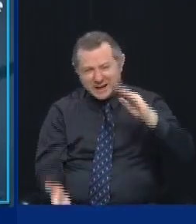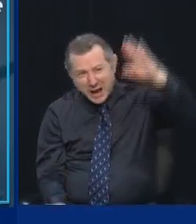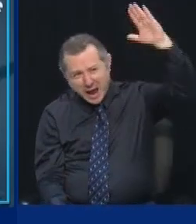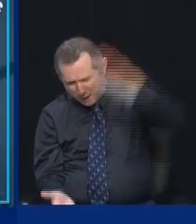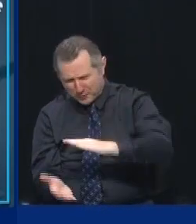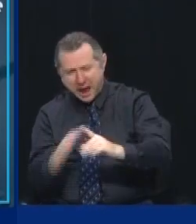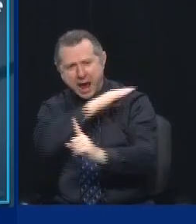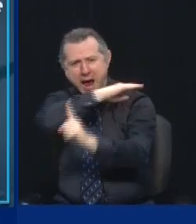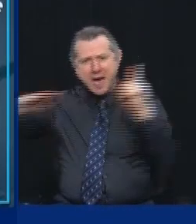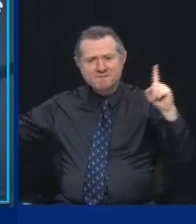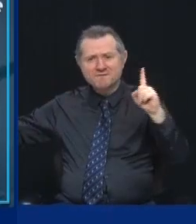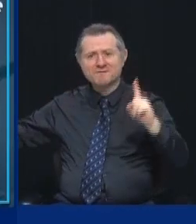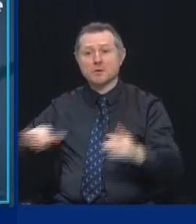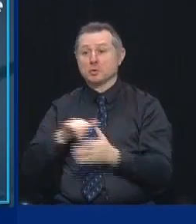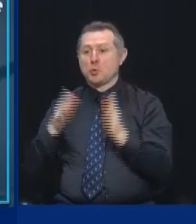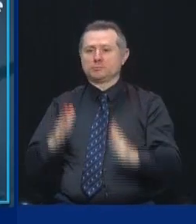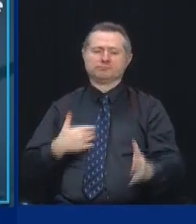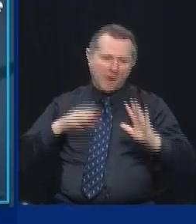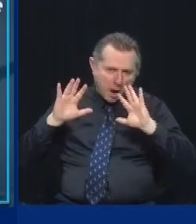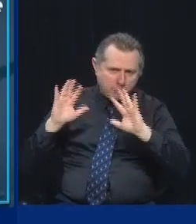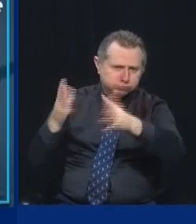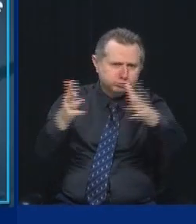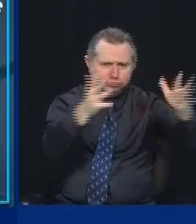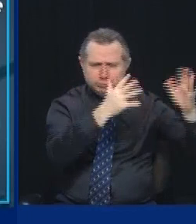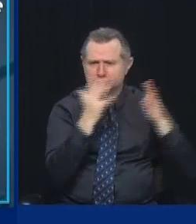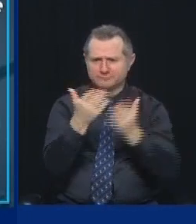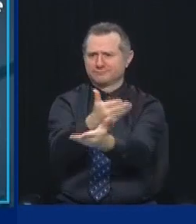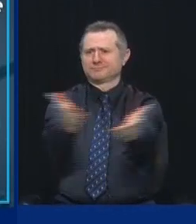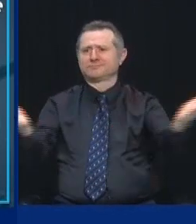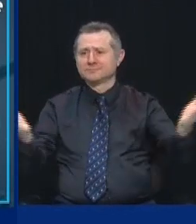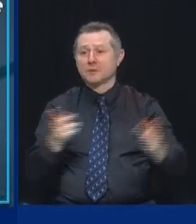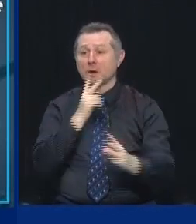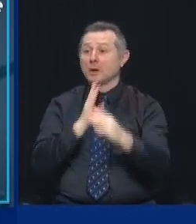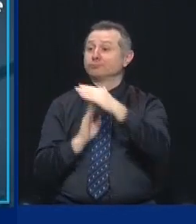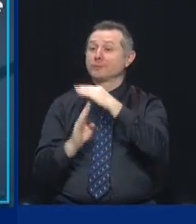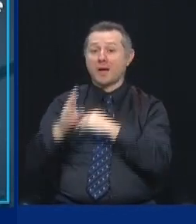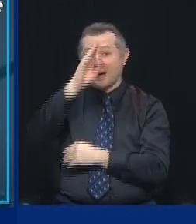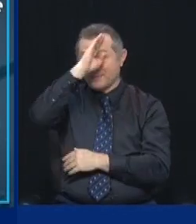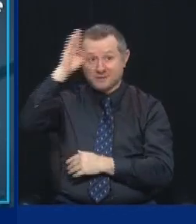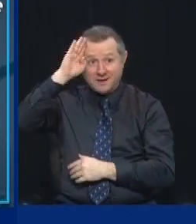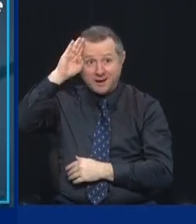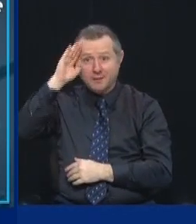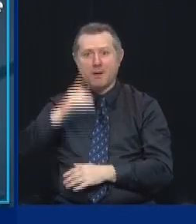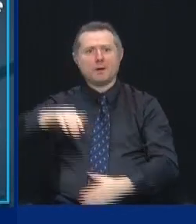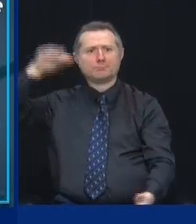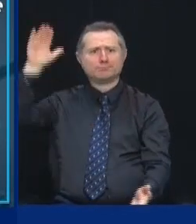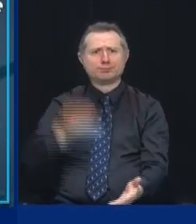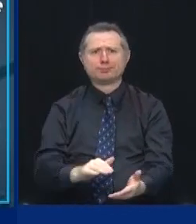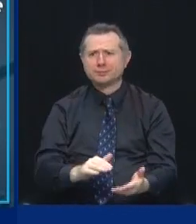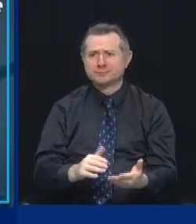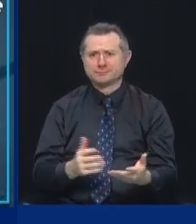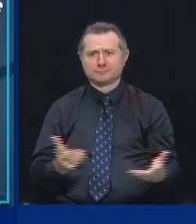GOING WAY DOWN DRAMATICALLY. 50% DECLINE IN THE LAST MONTH.